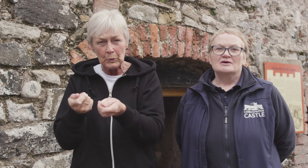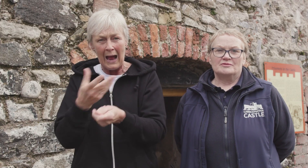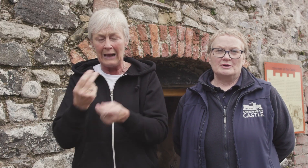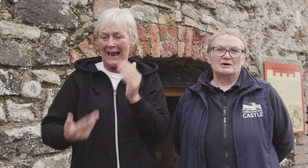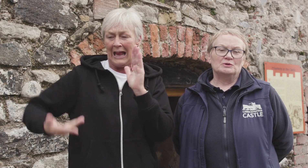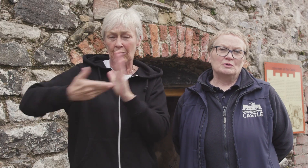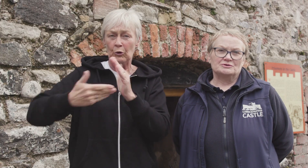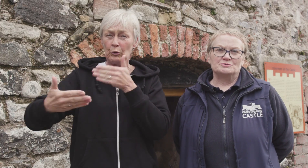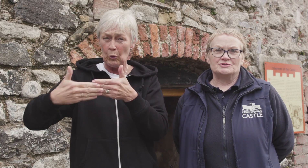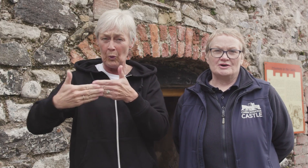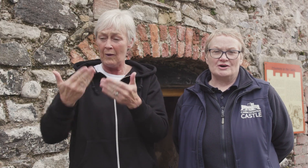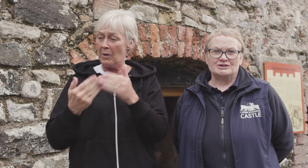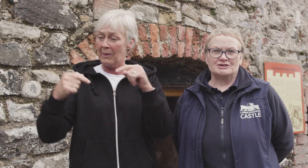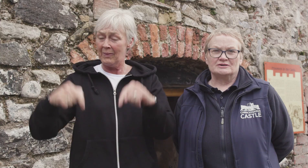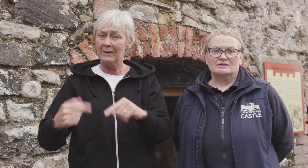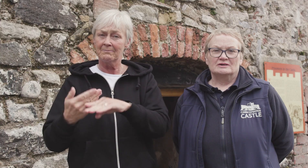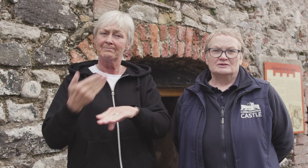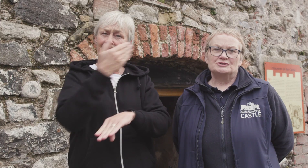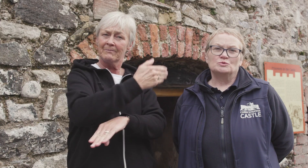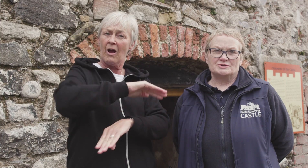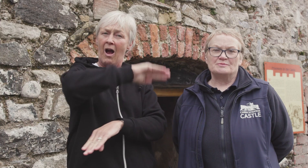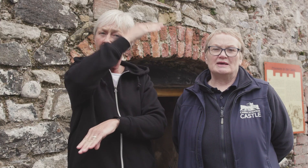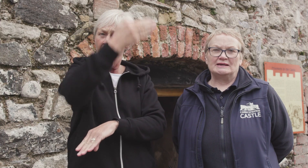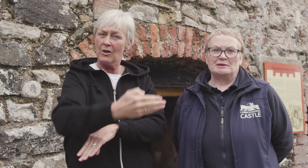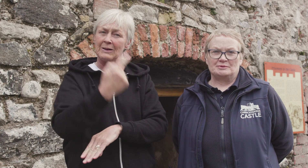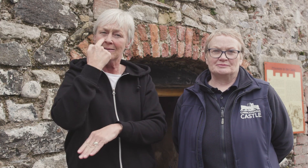From here, we'll walk towards the arch towards the main cape.